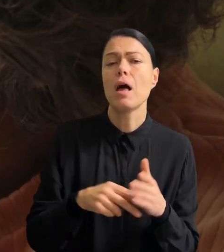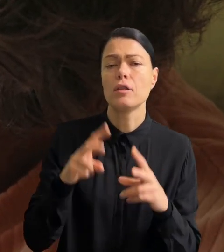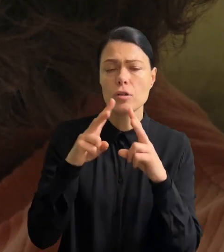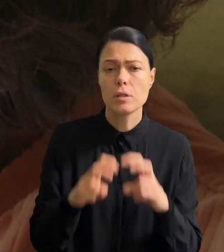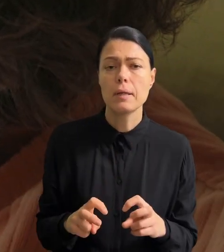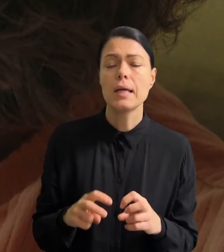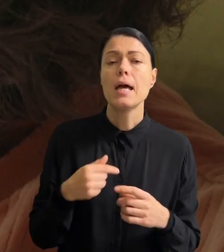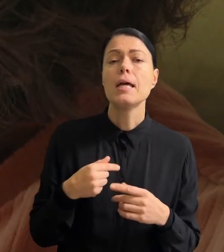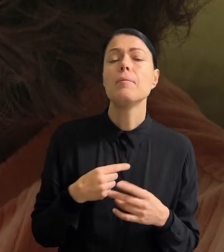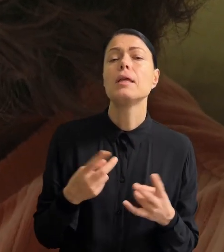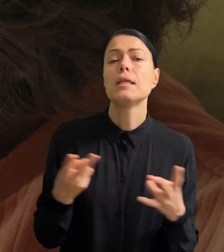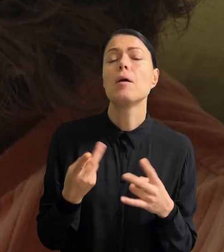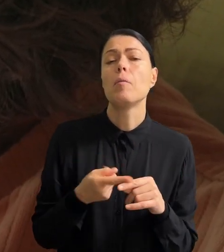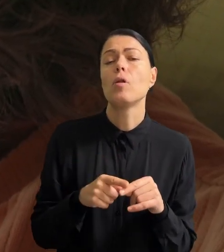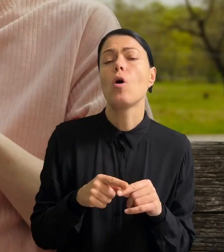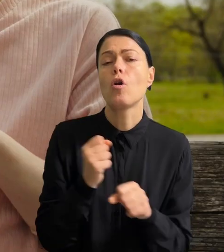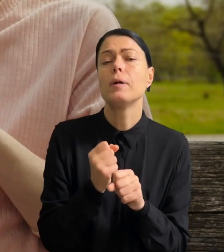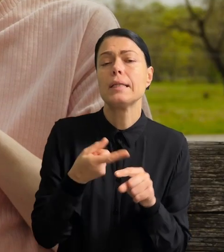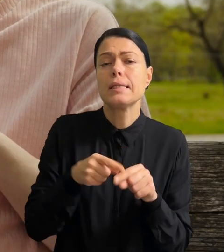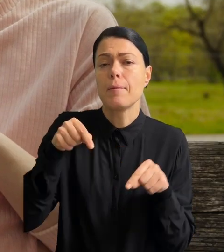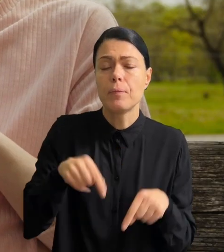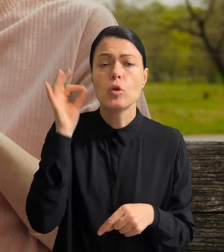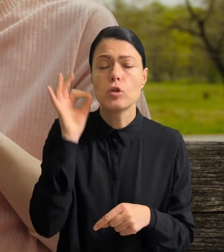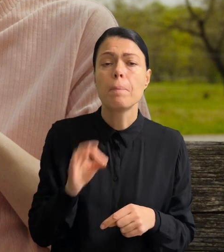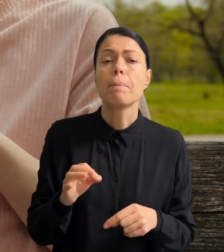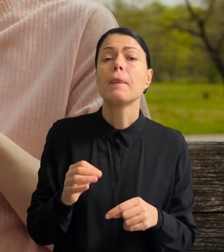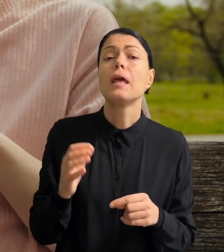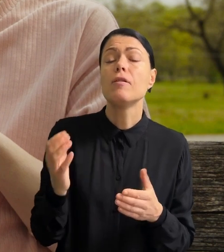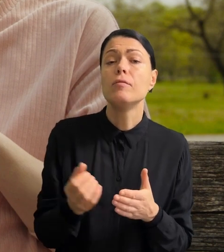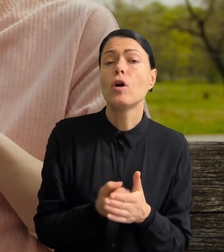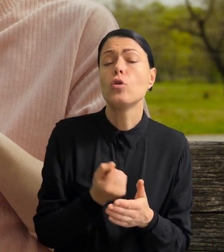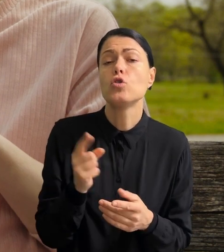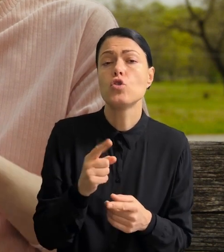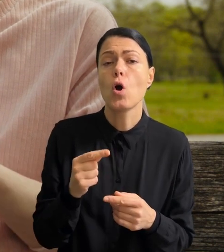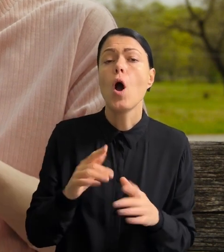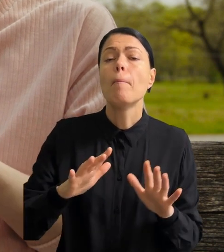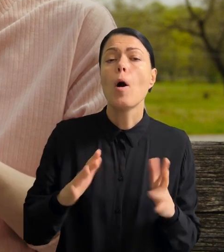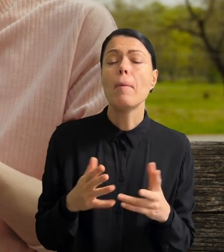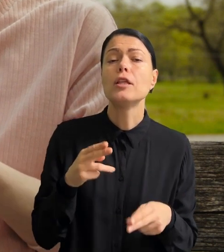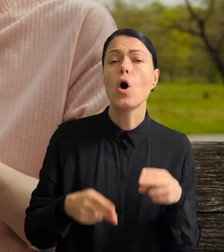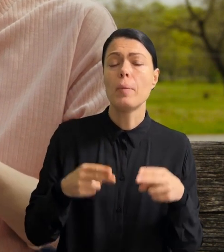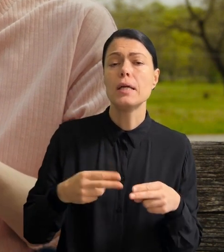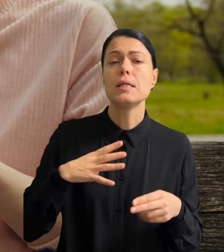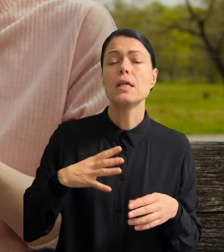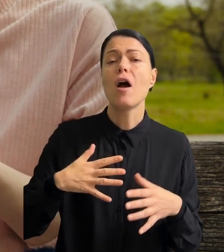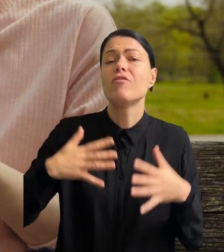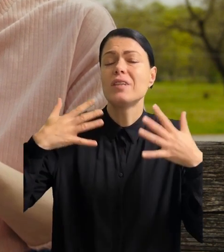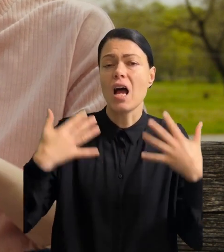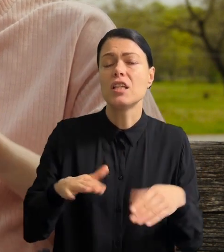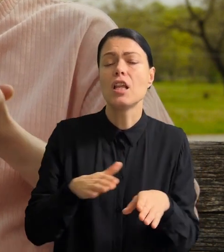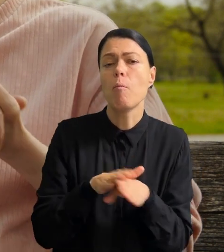So I had to have the surgery here. It turned out that by the time of the surgery, I was already almost completely deaf.